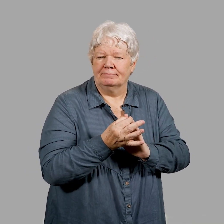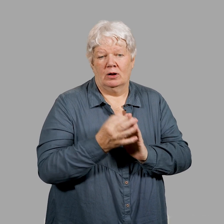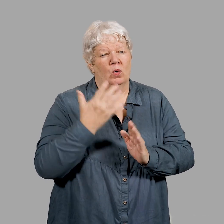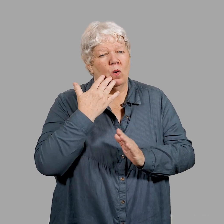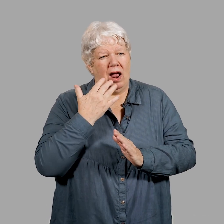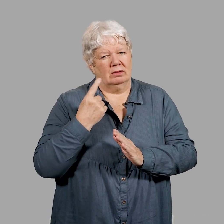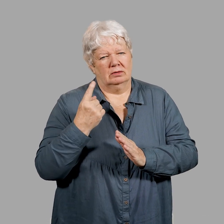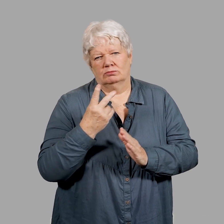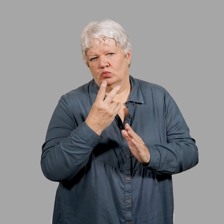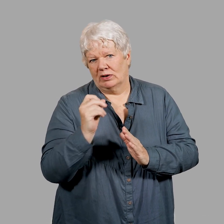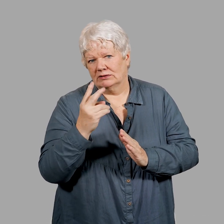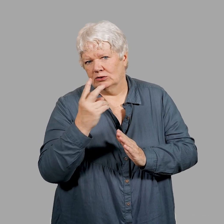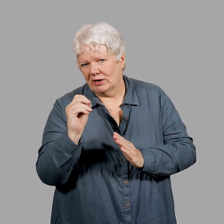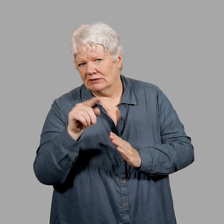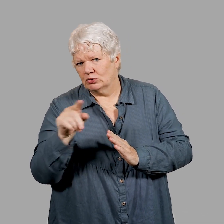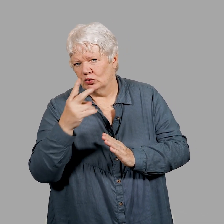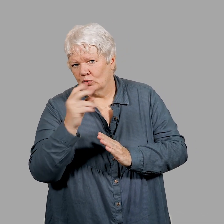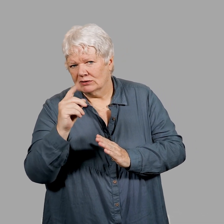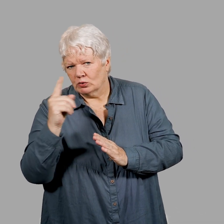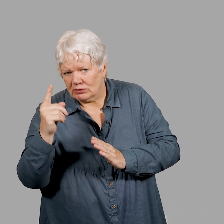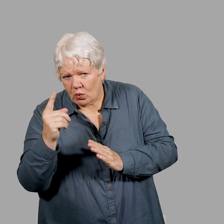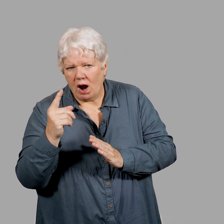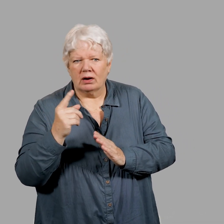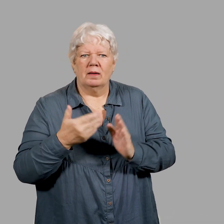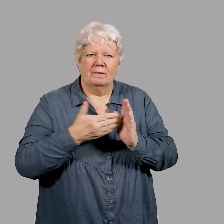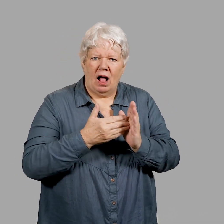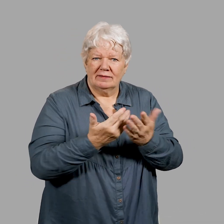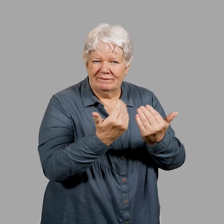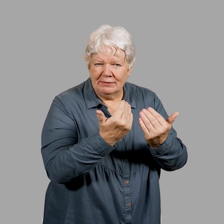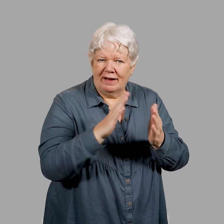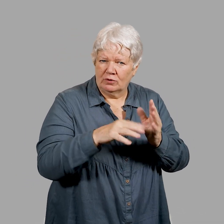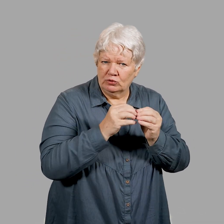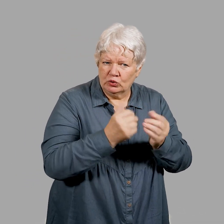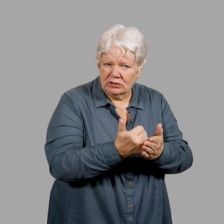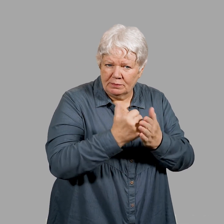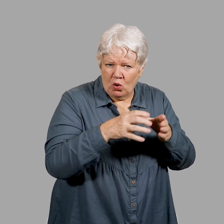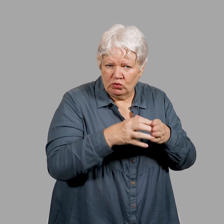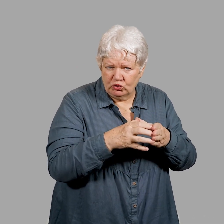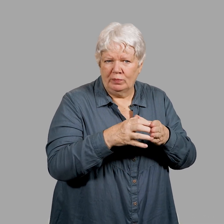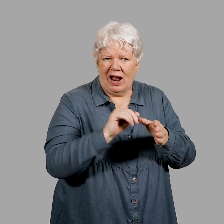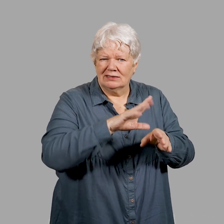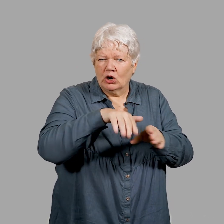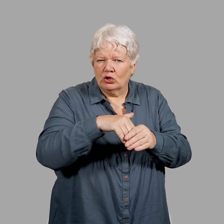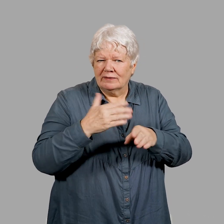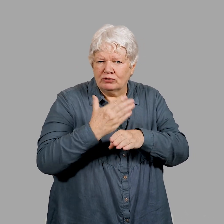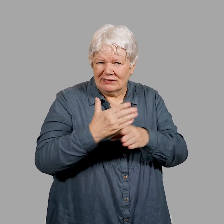Date: Previous discussions in academic year 2020-21. Feedback from student support group and inclusive practice leads